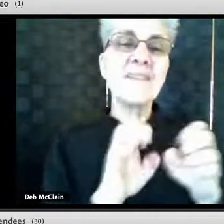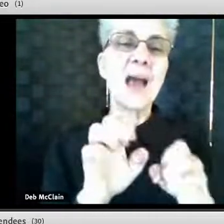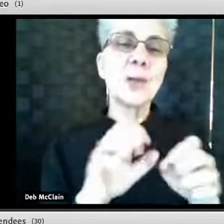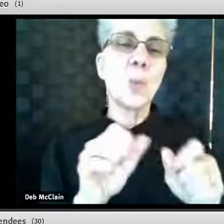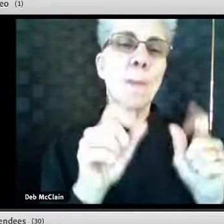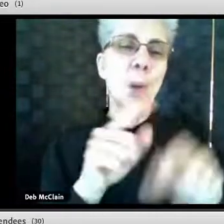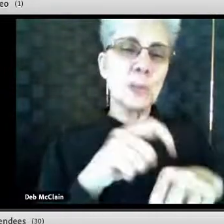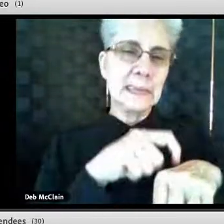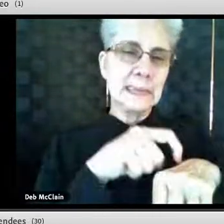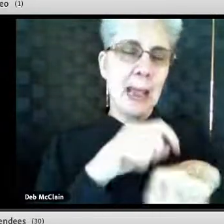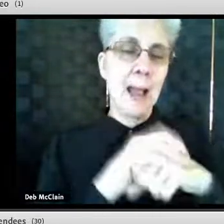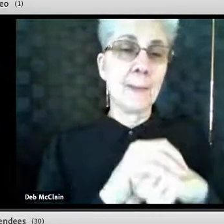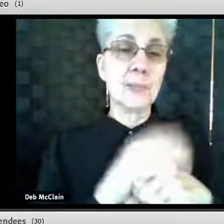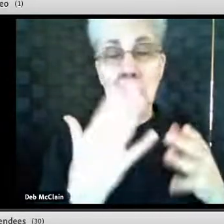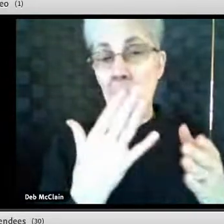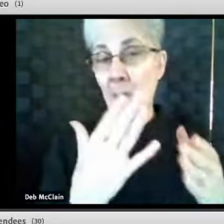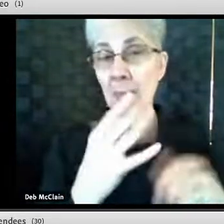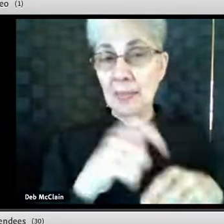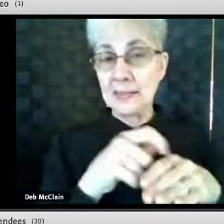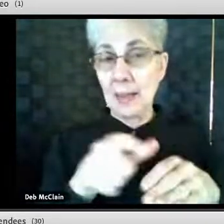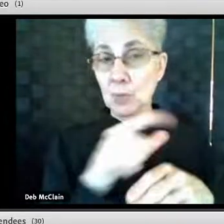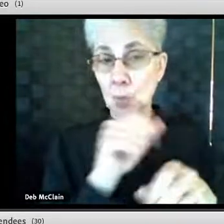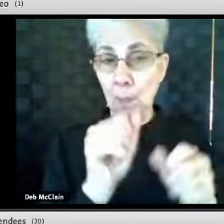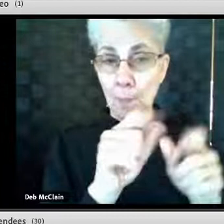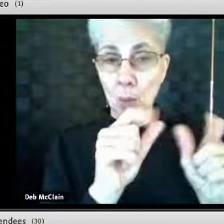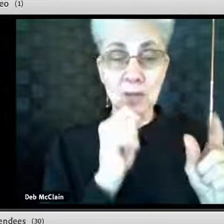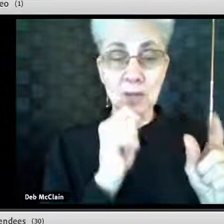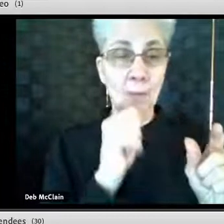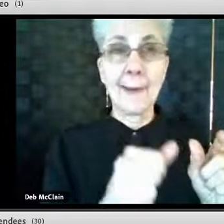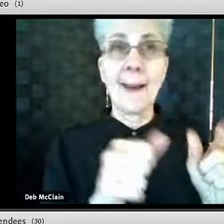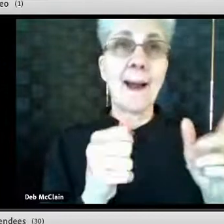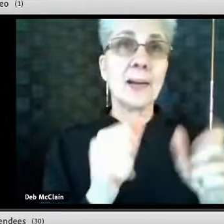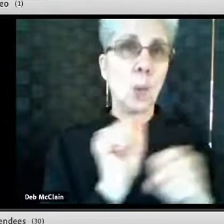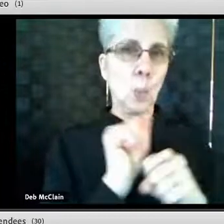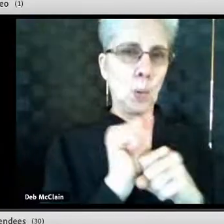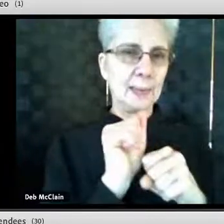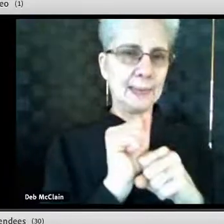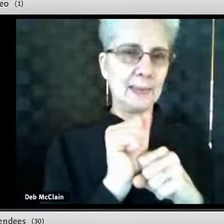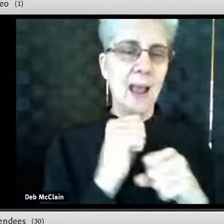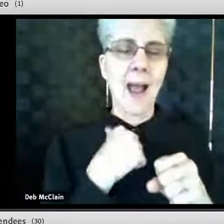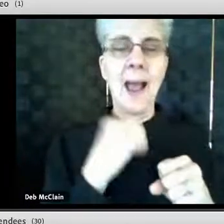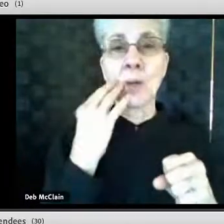Evaluate your posting times. If maybe the times you were posting are not working,